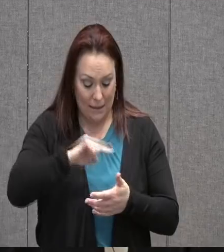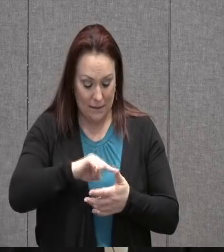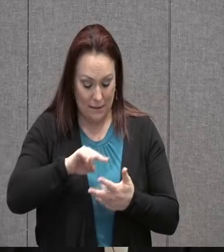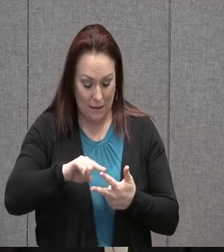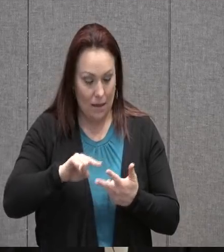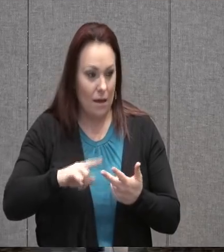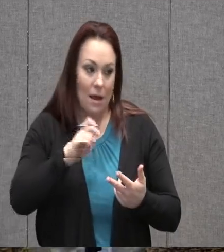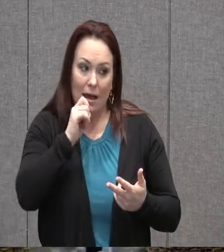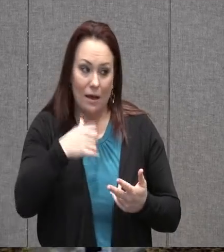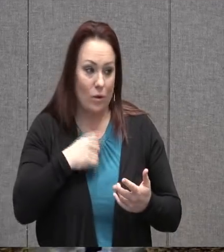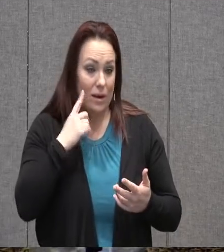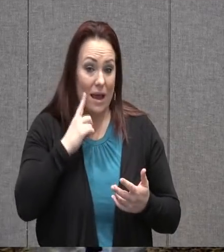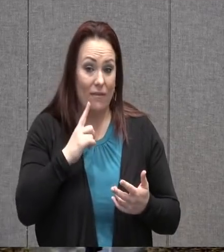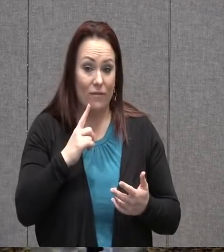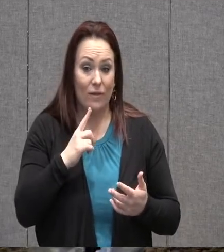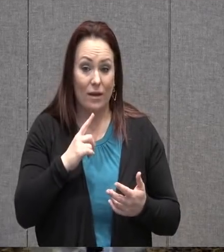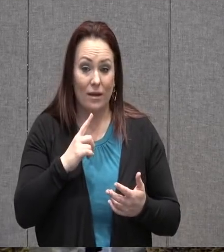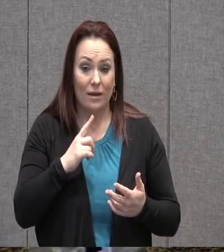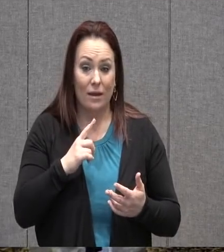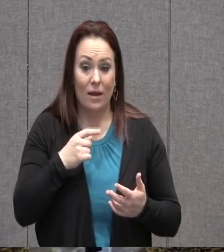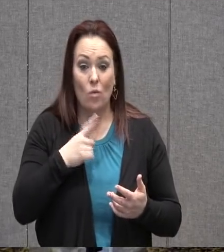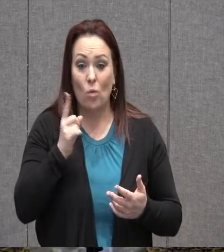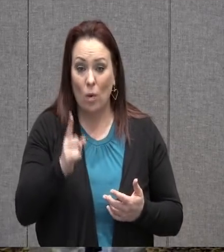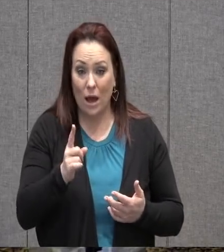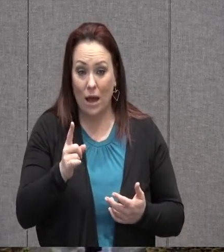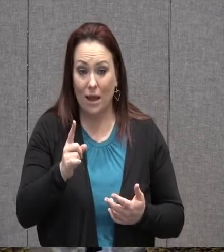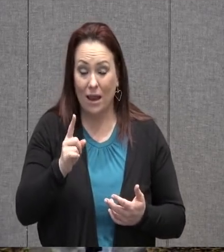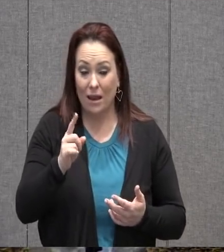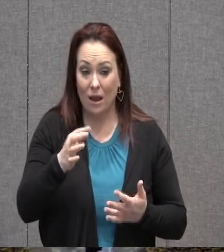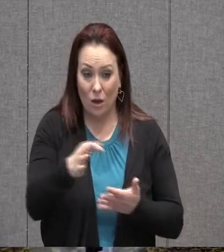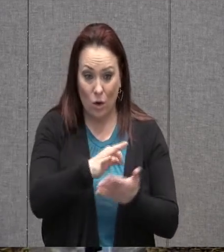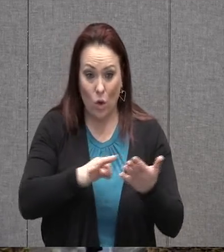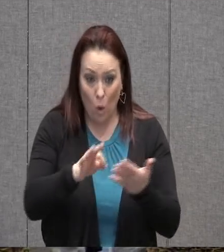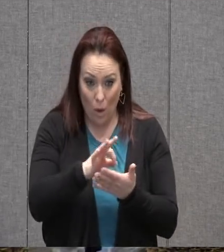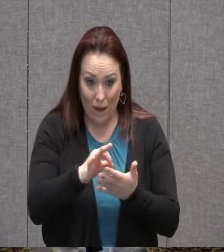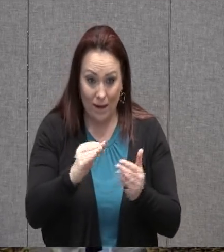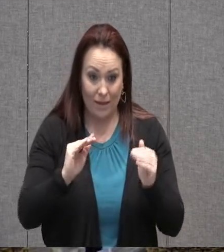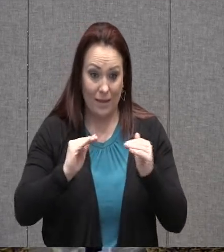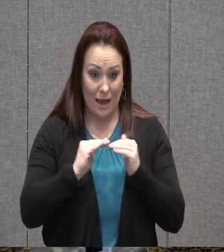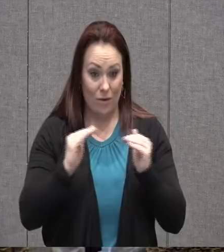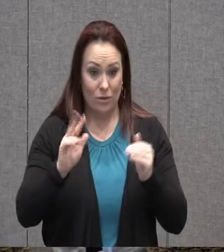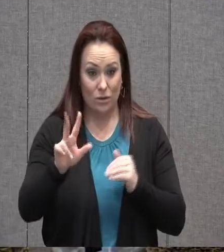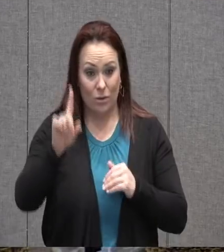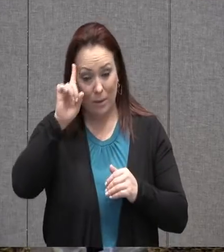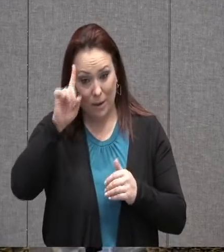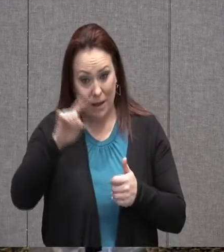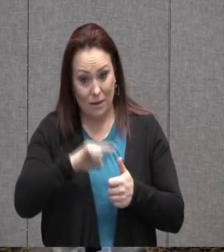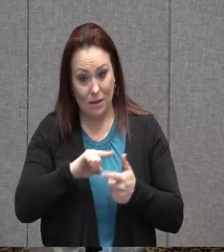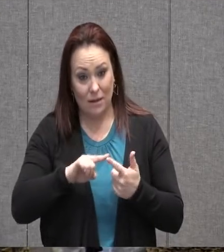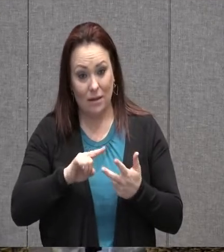that's worth three cents but I have three pennies. One, two, three.